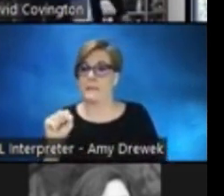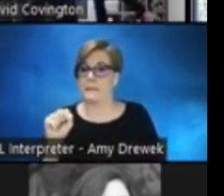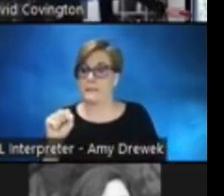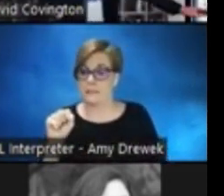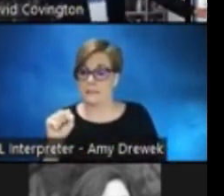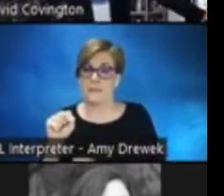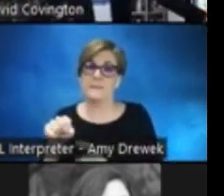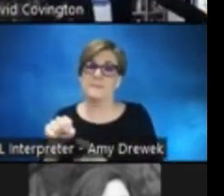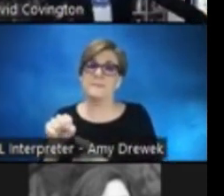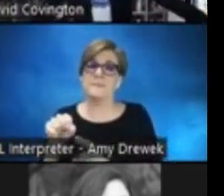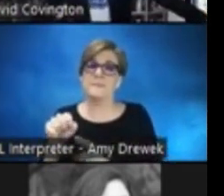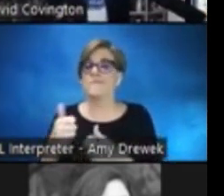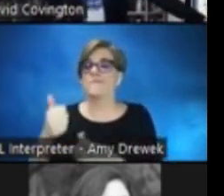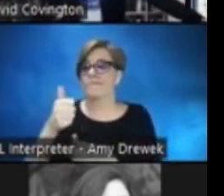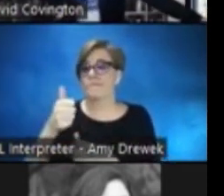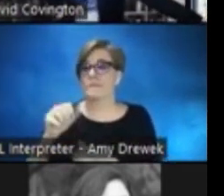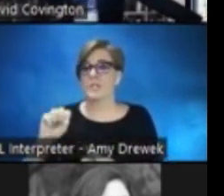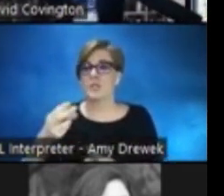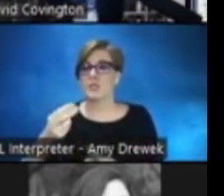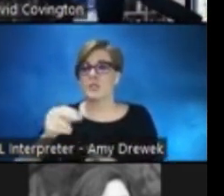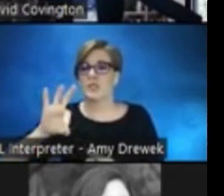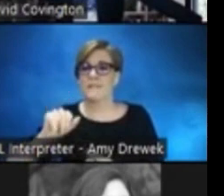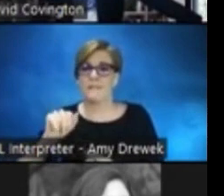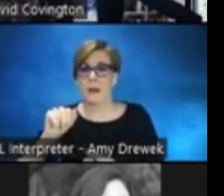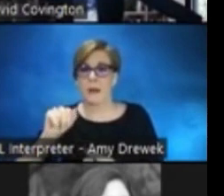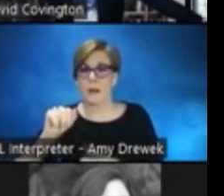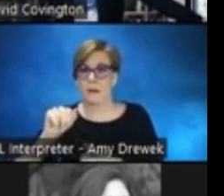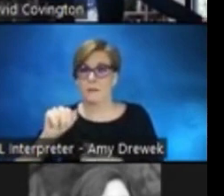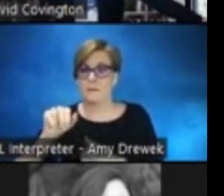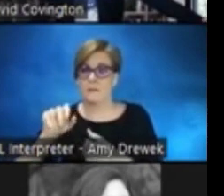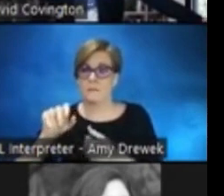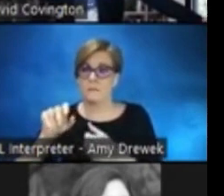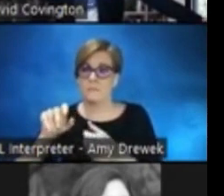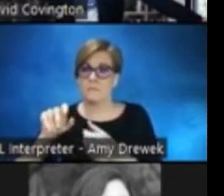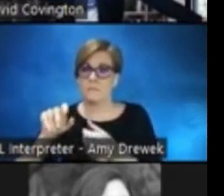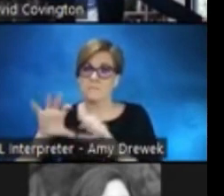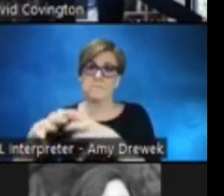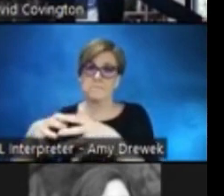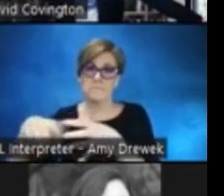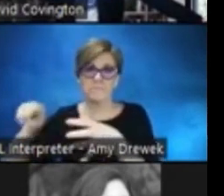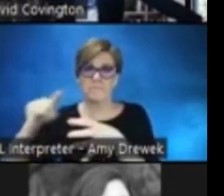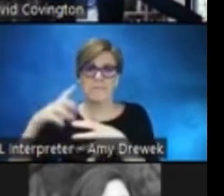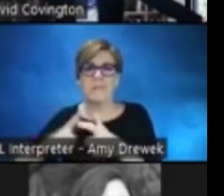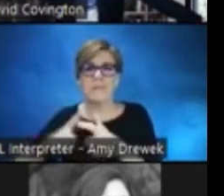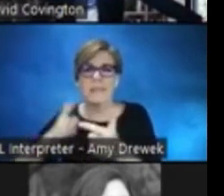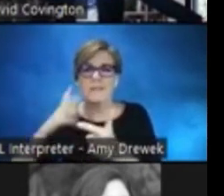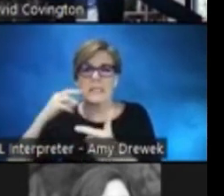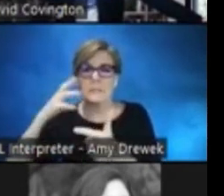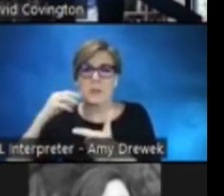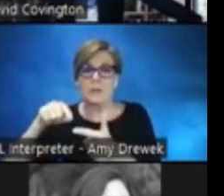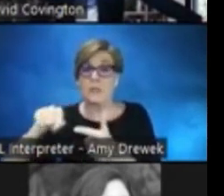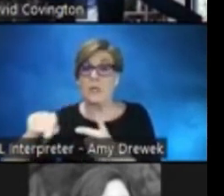AND LEADER WITH LIVED EXPERIENCE AND WILL BE TAKING THE NEGATIVE